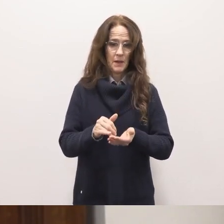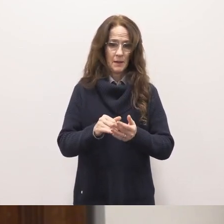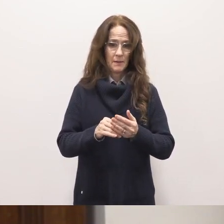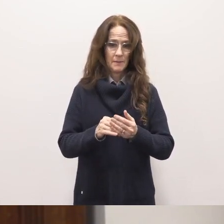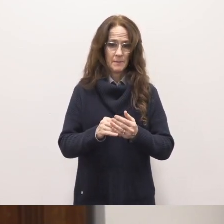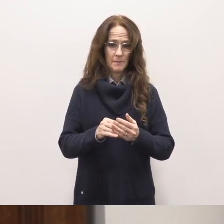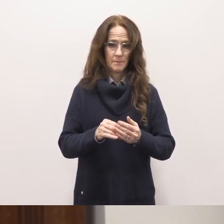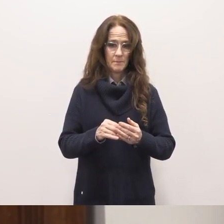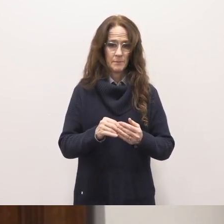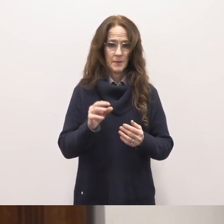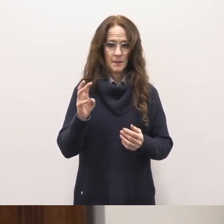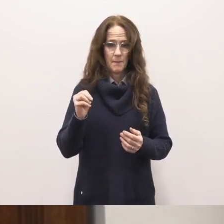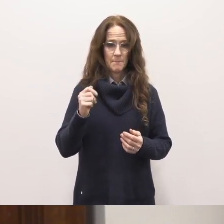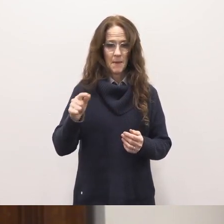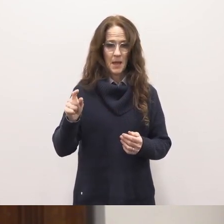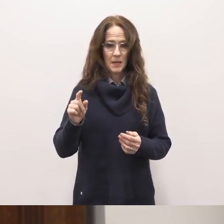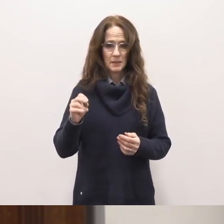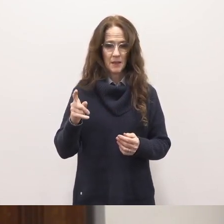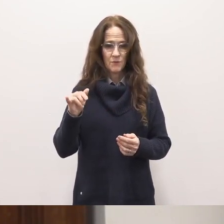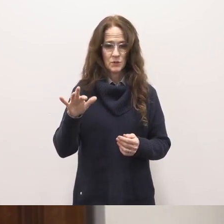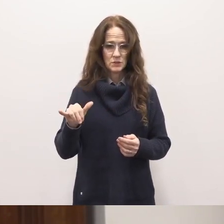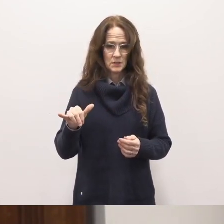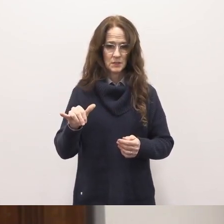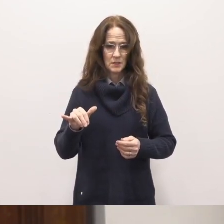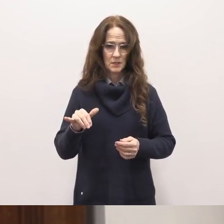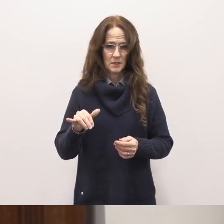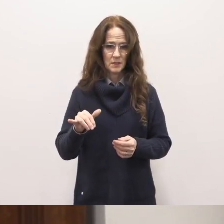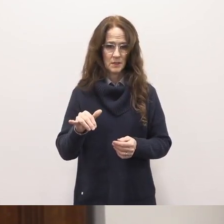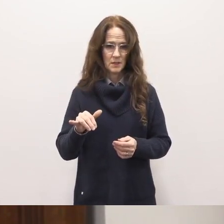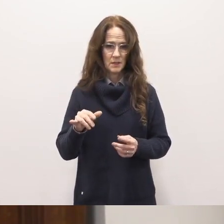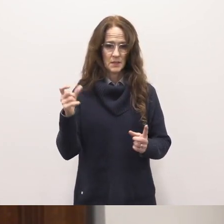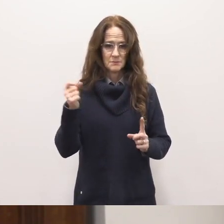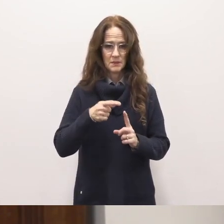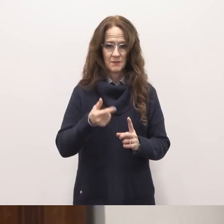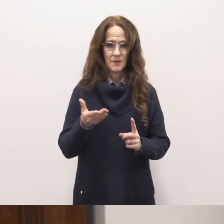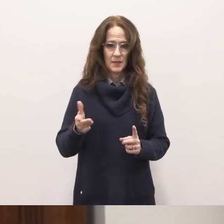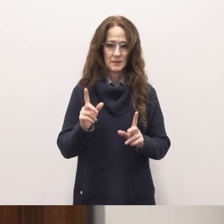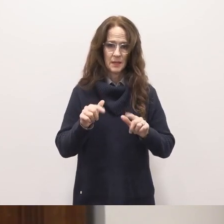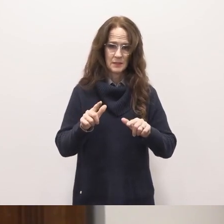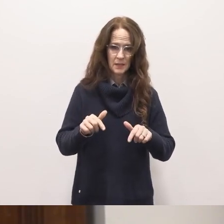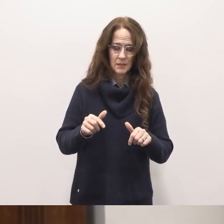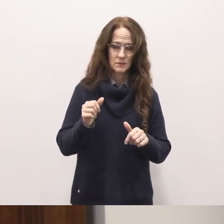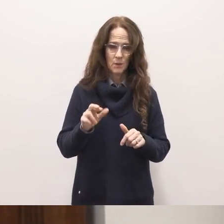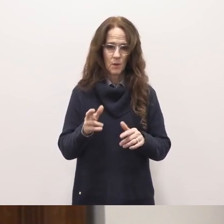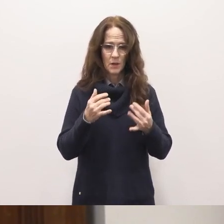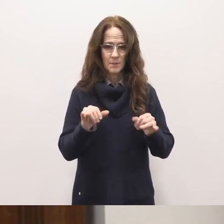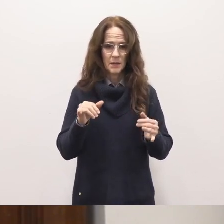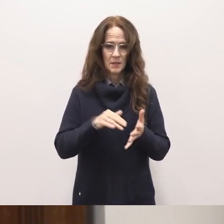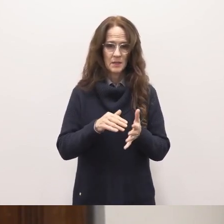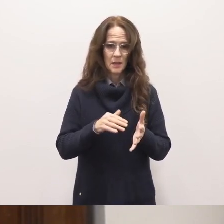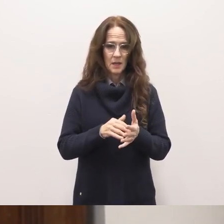and leveraging certain things like attendance or independent study, that type of thing.